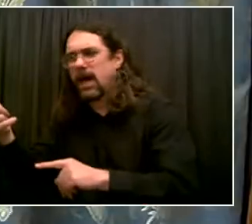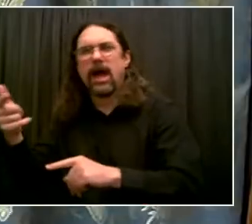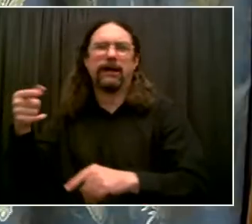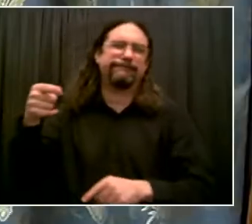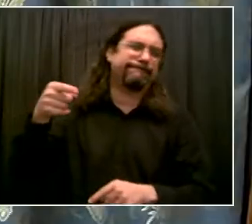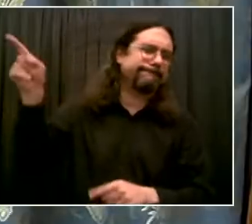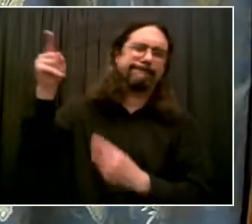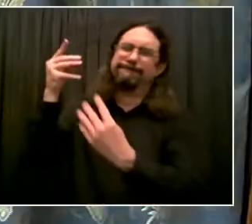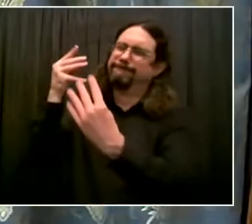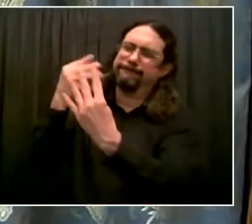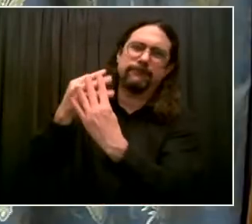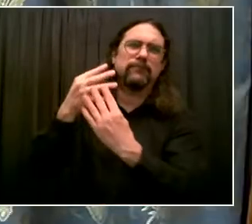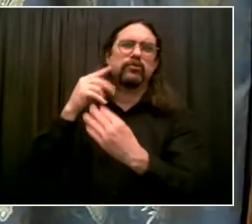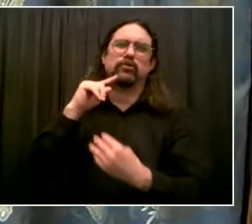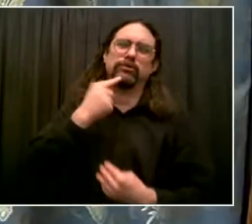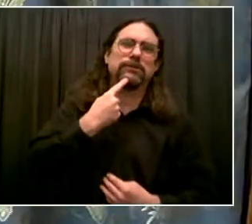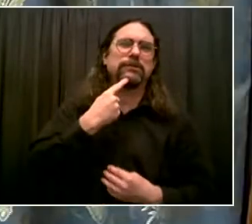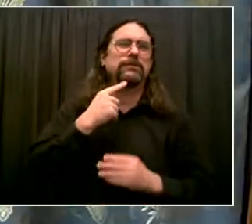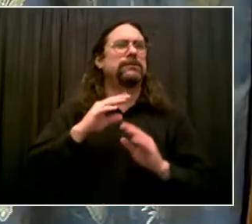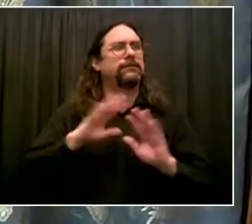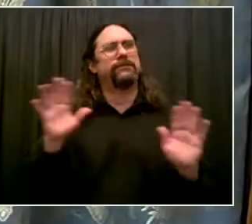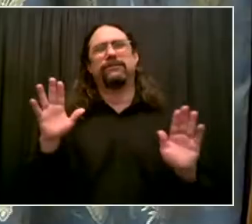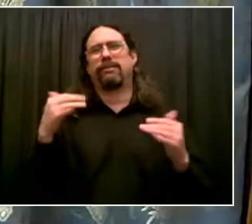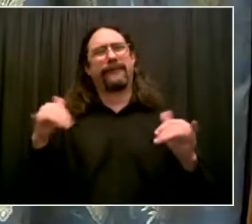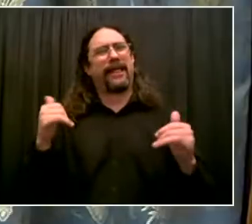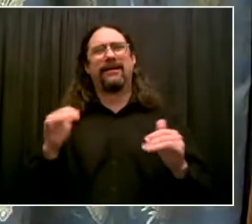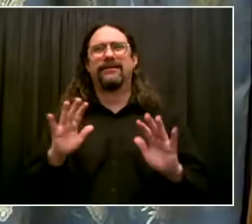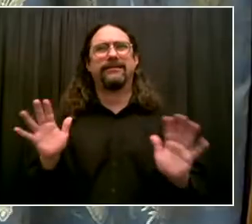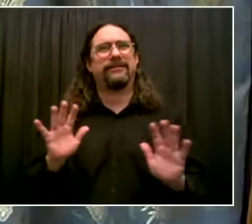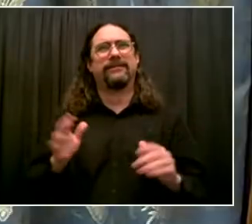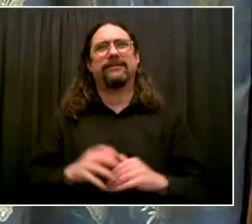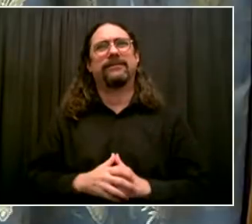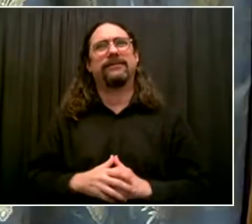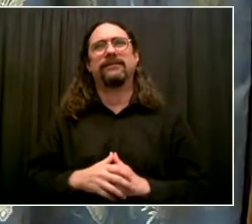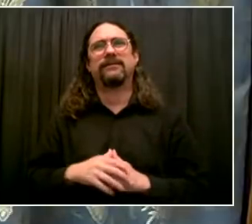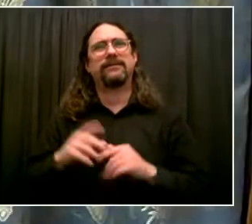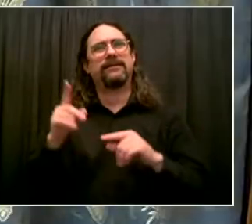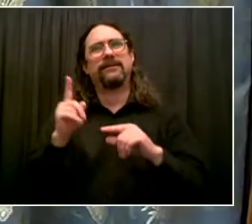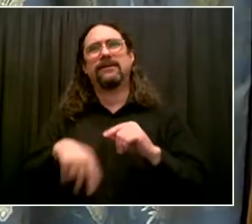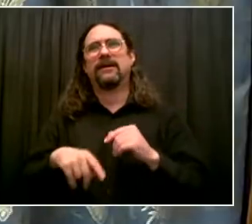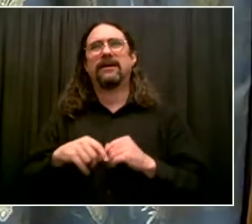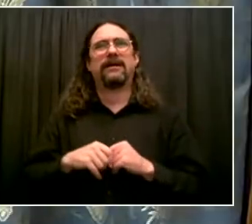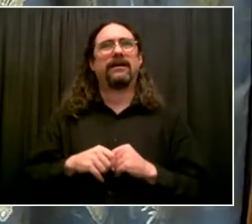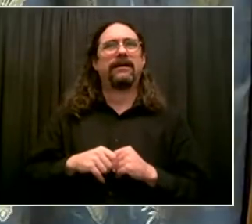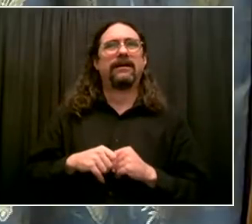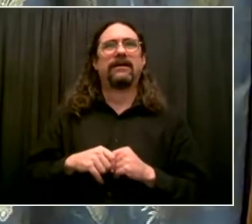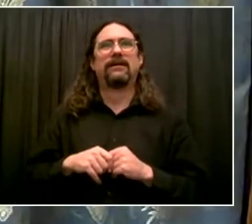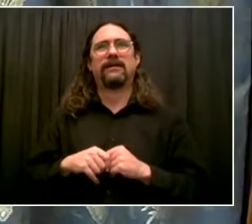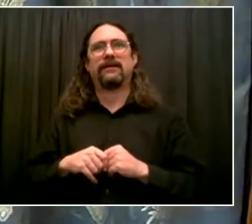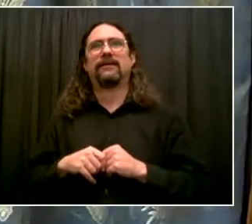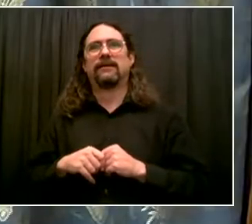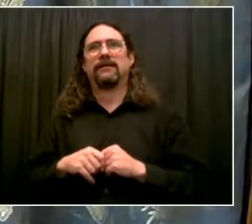OUR YOUNG PEOPLE AND WHEN THE PEOPLE OF THE CTYI NEVER END UP